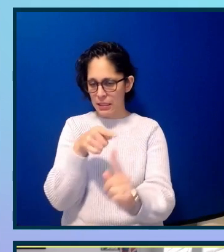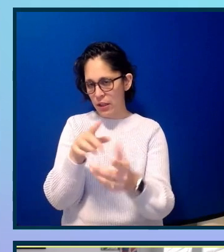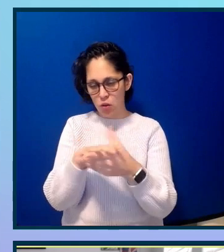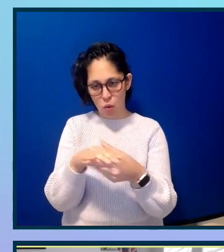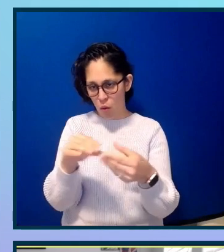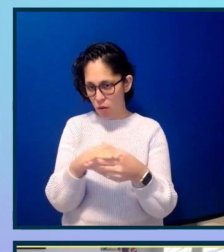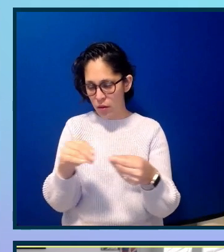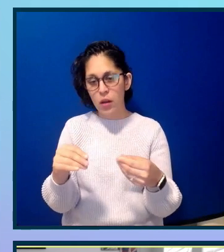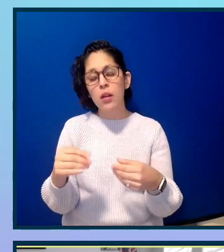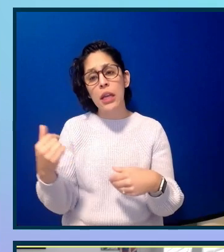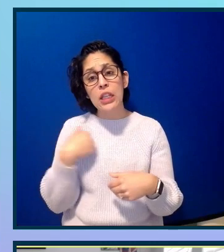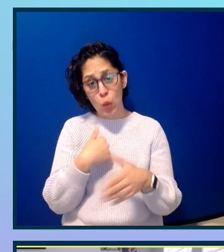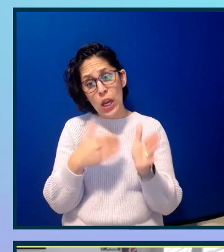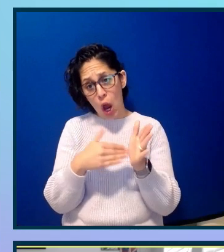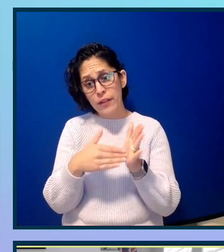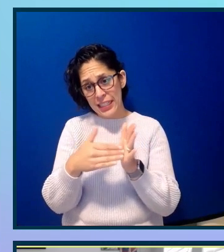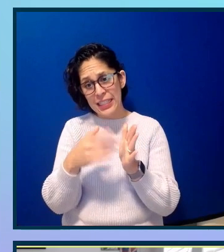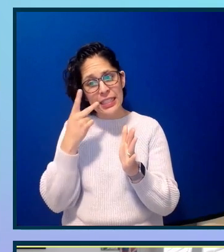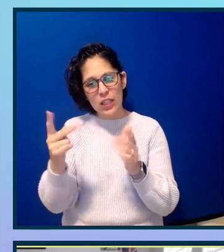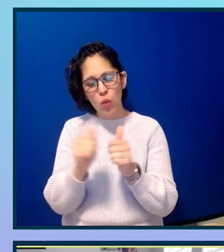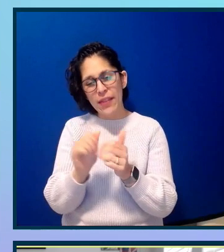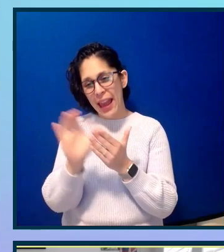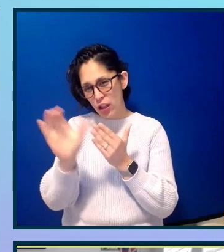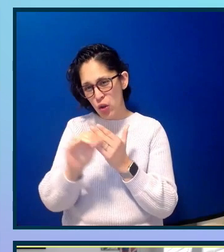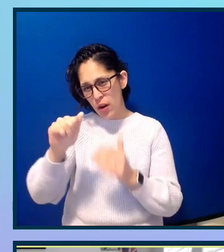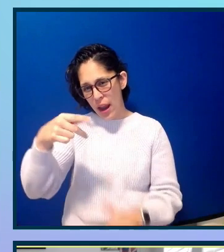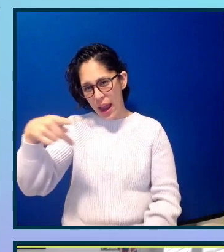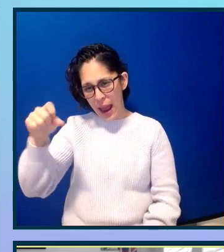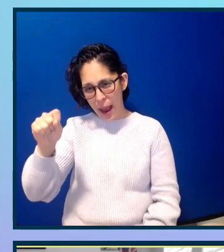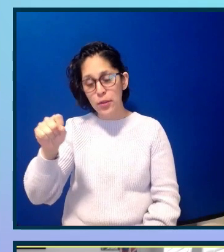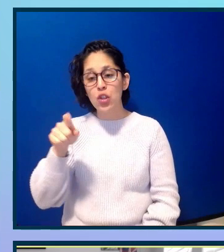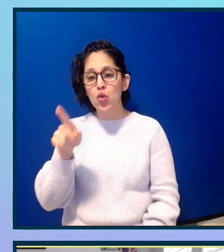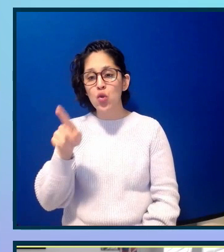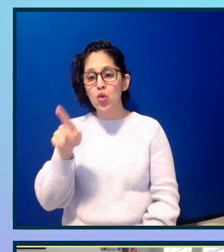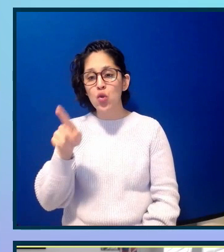as we do often see on calendar apps where you'll have a line across the--